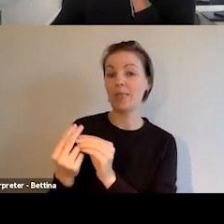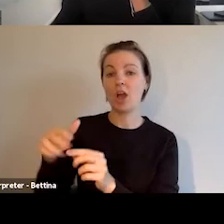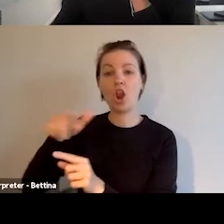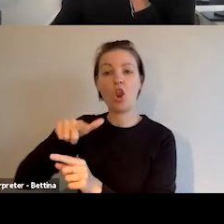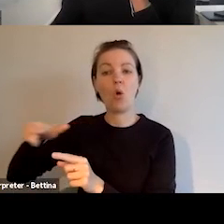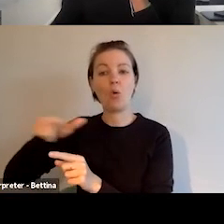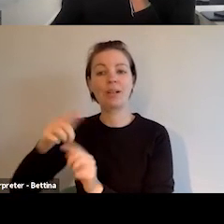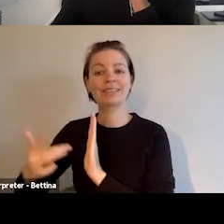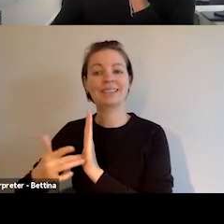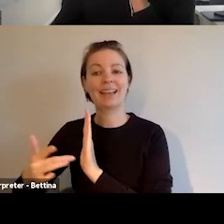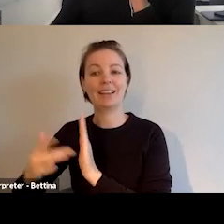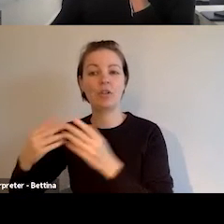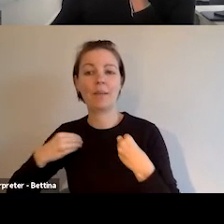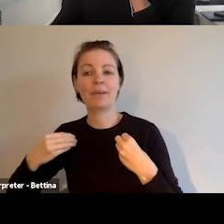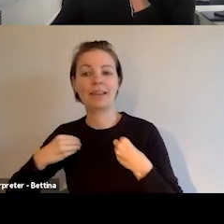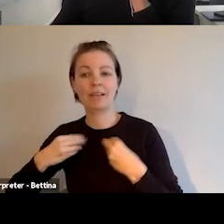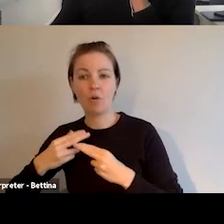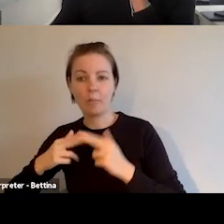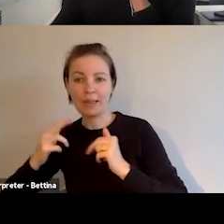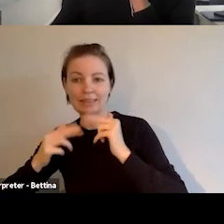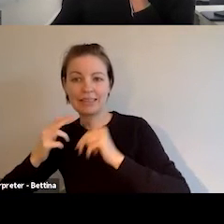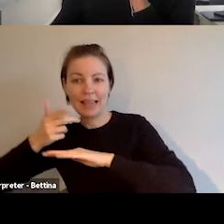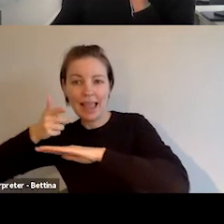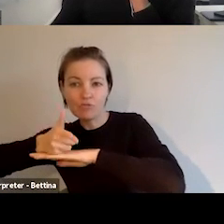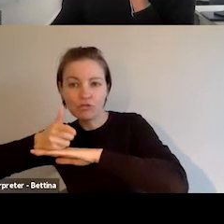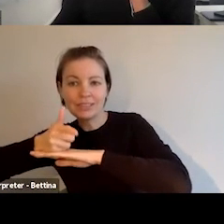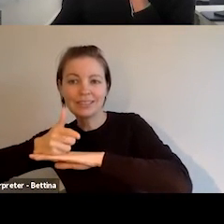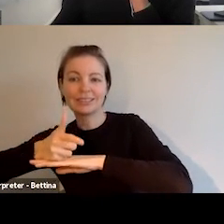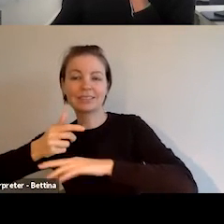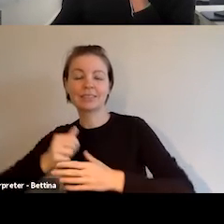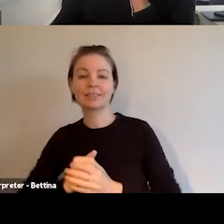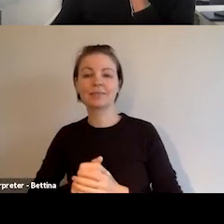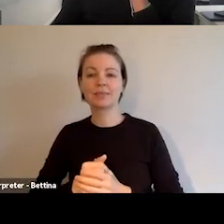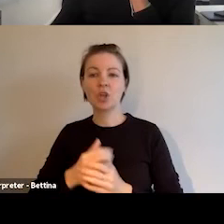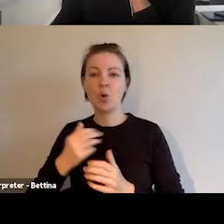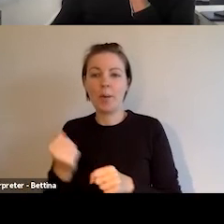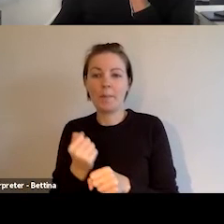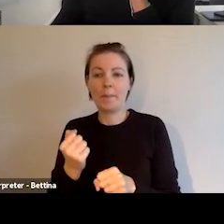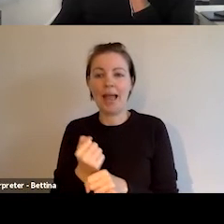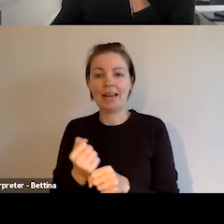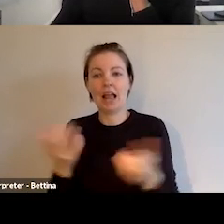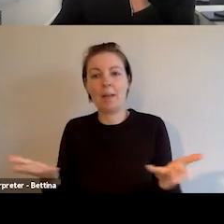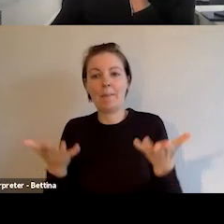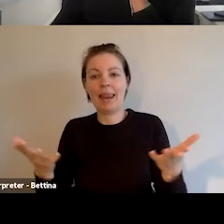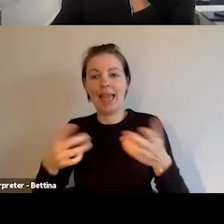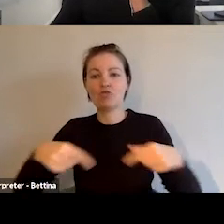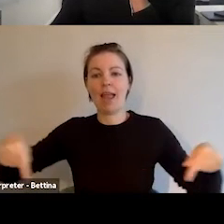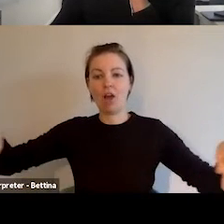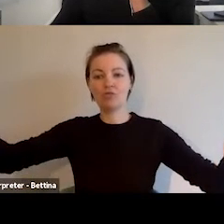build tracking cameras to watch that. We built a playground essentially that housed a performance